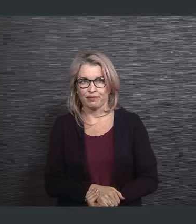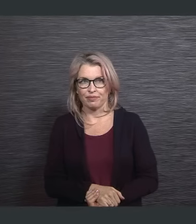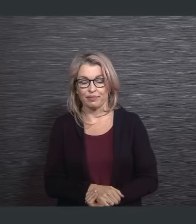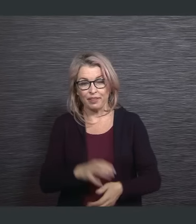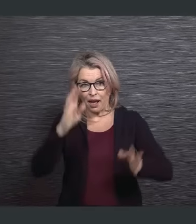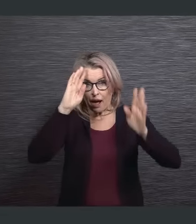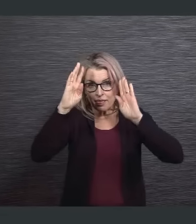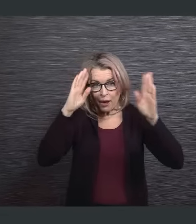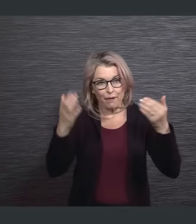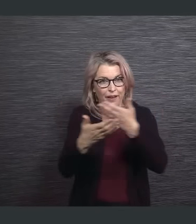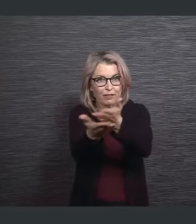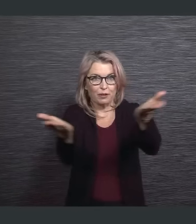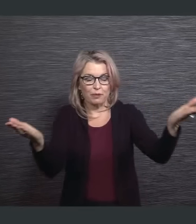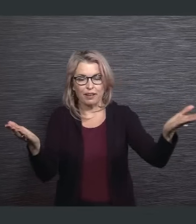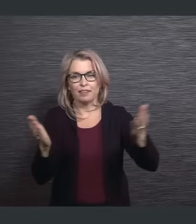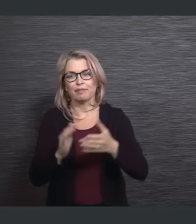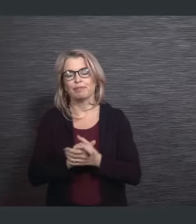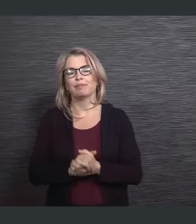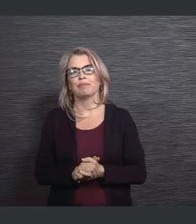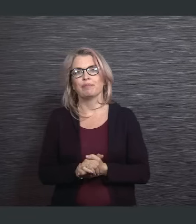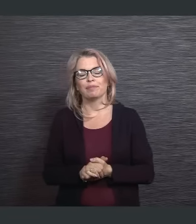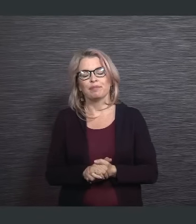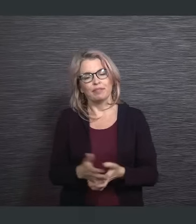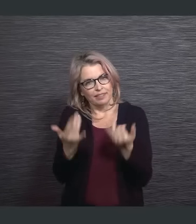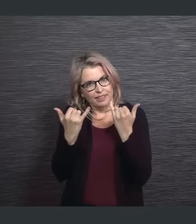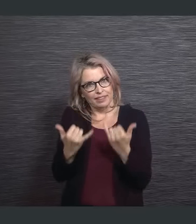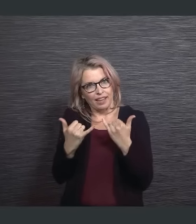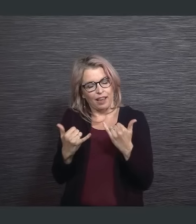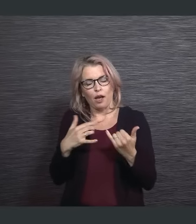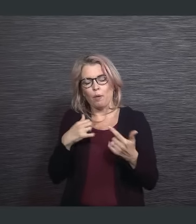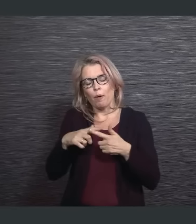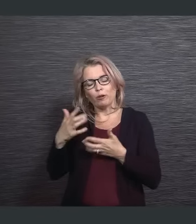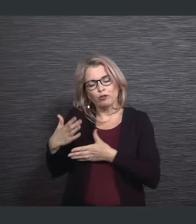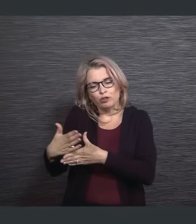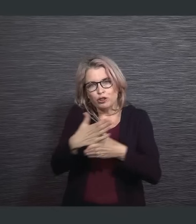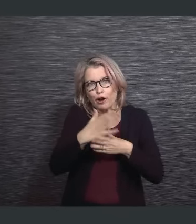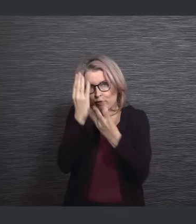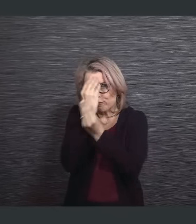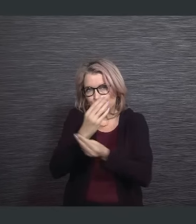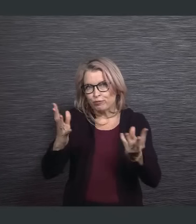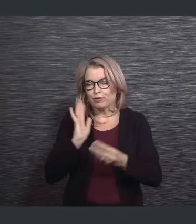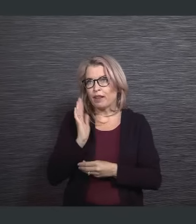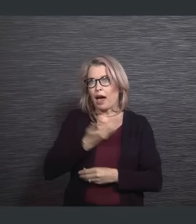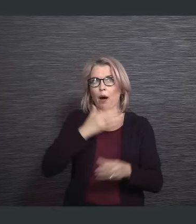Hello, everyone. Today, I'd like to share with you our vision together